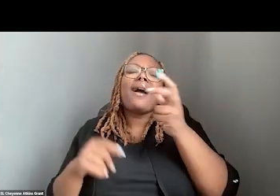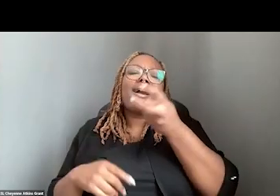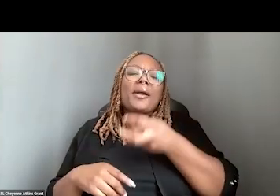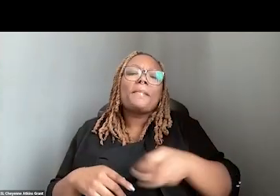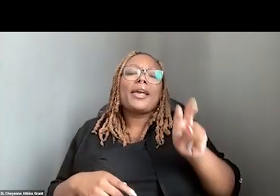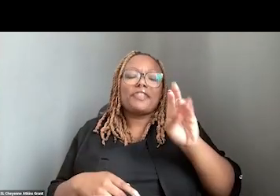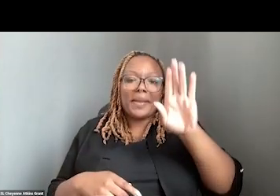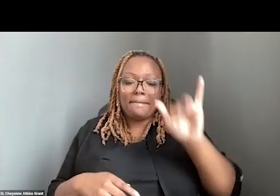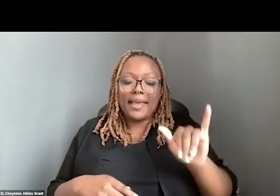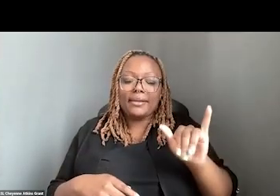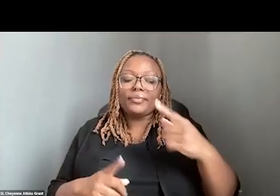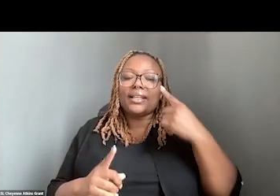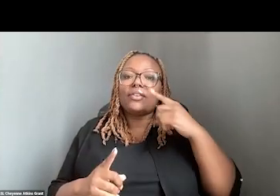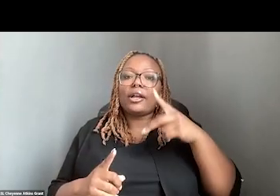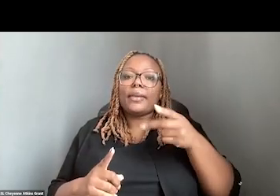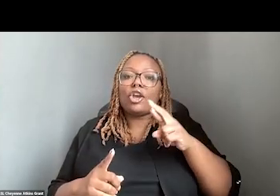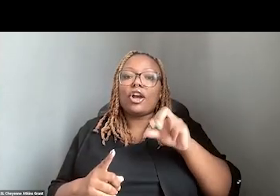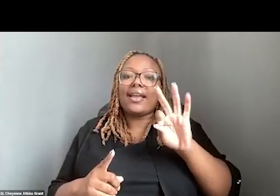So those are PRFB and MSPRF.